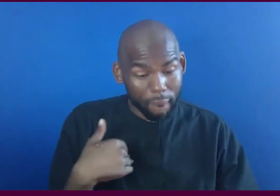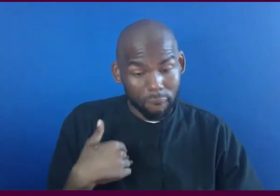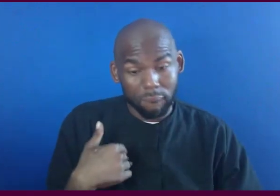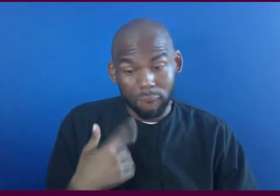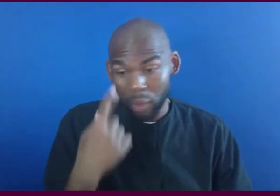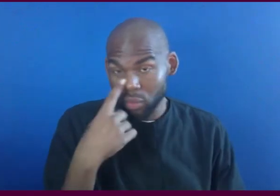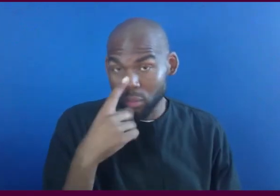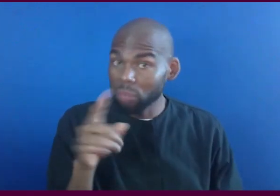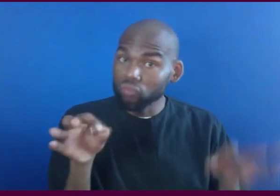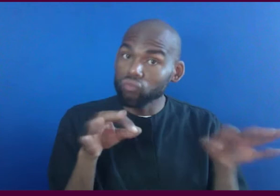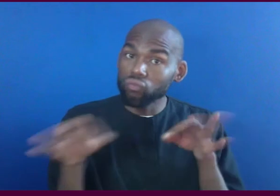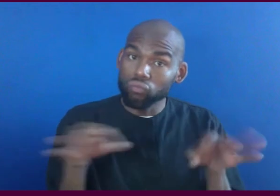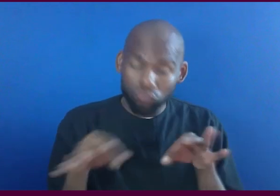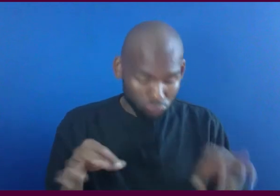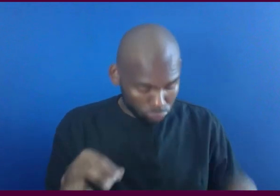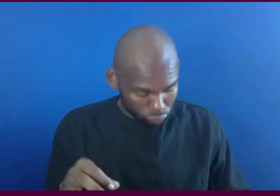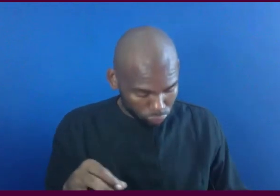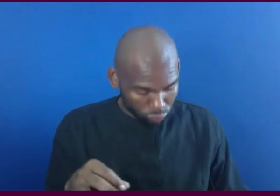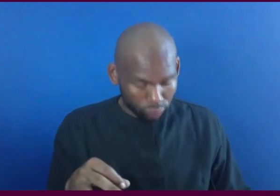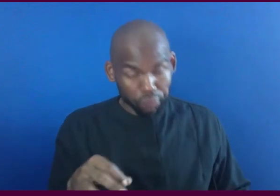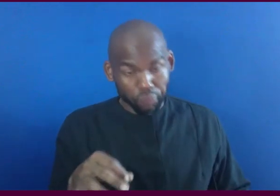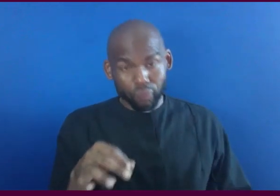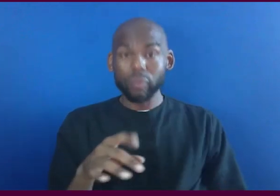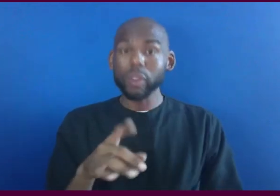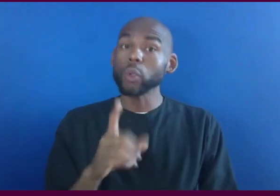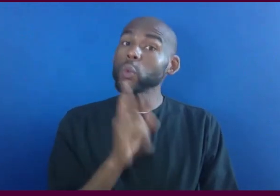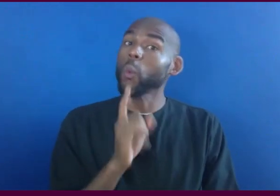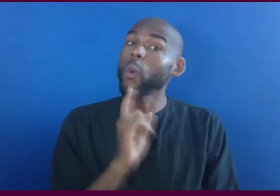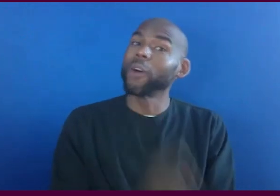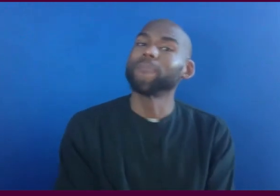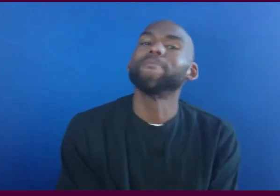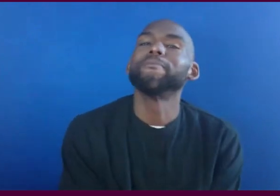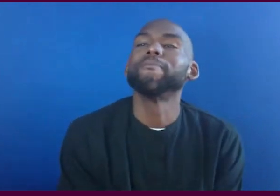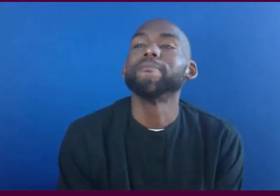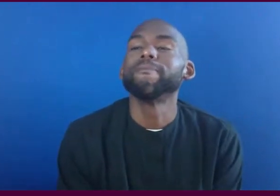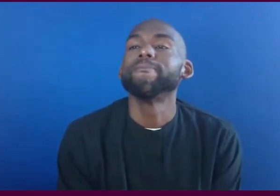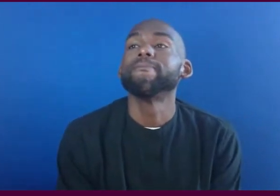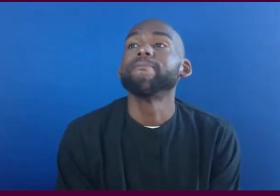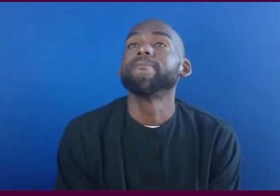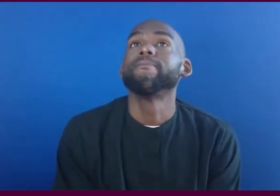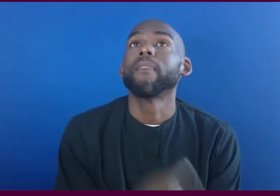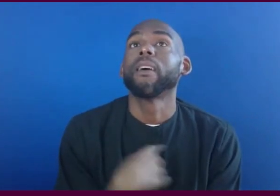So if you could share that with us, that would be great. Nikki Brown-Booker: Sure.